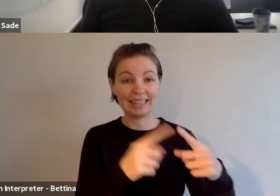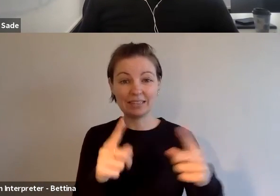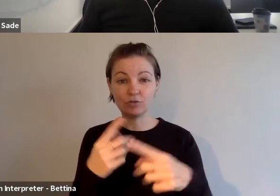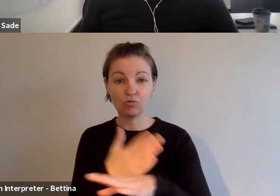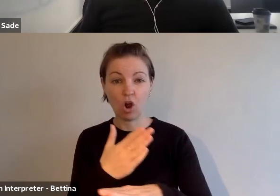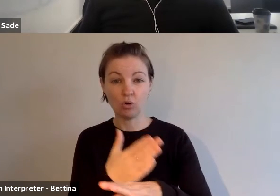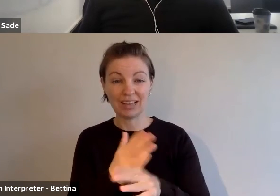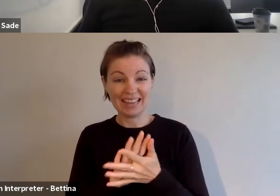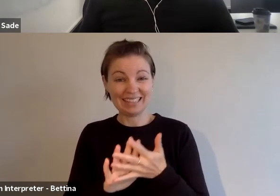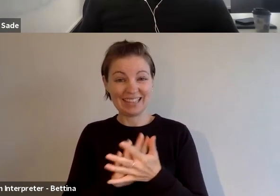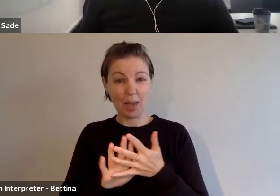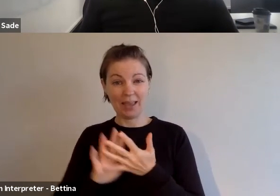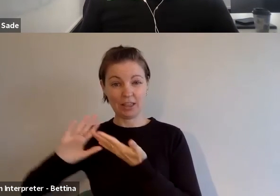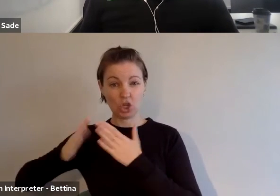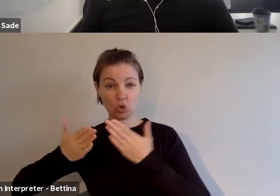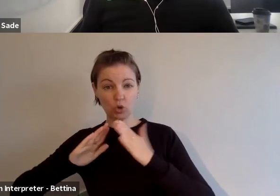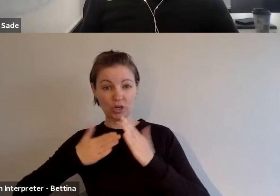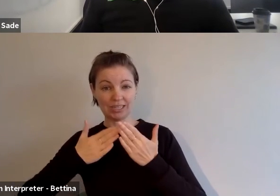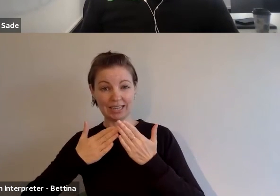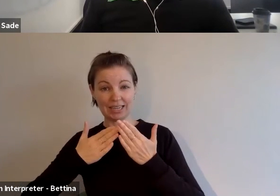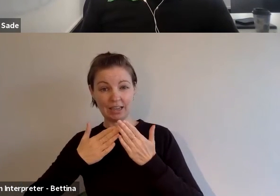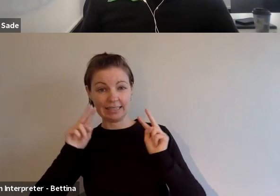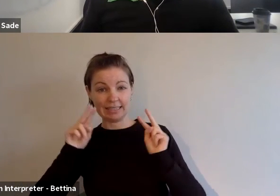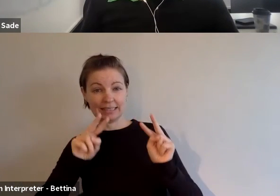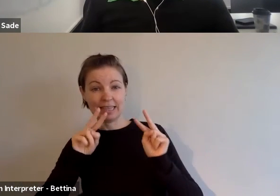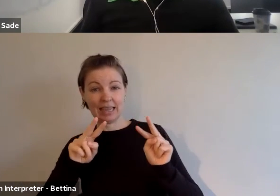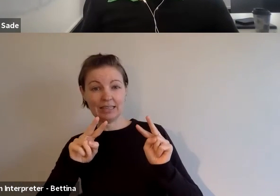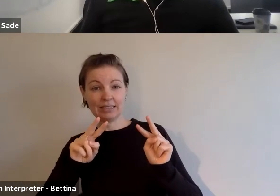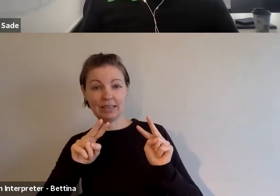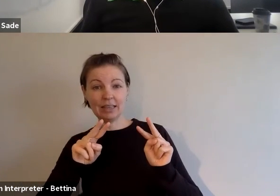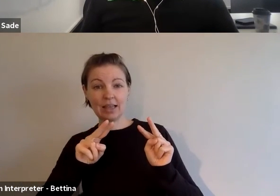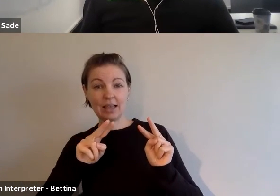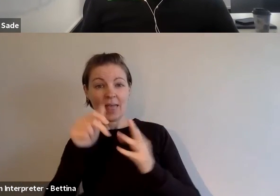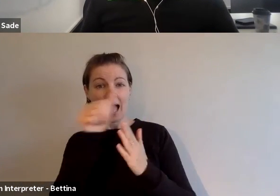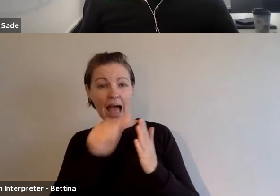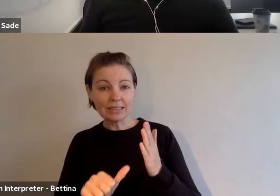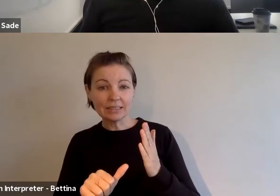How does the community see and value artists working in these many different roles.